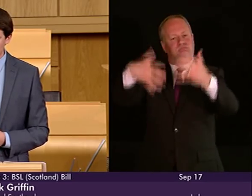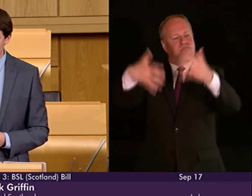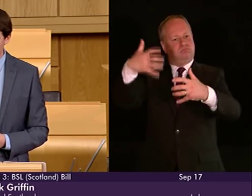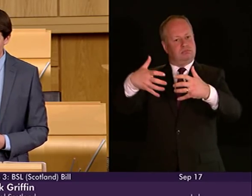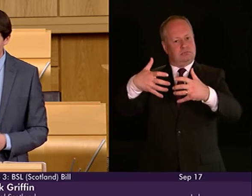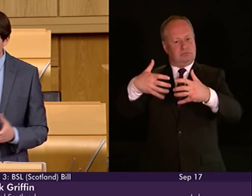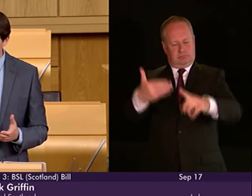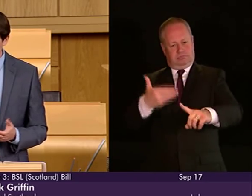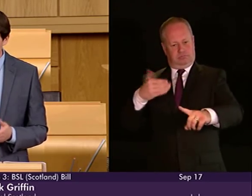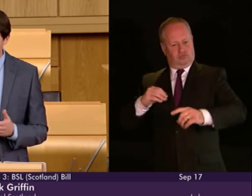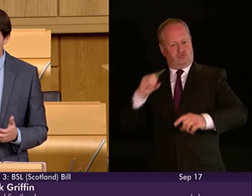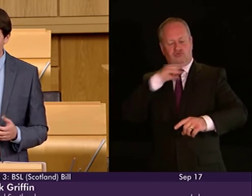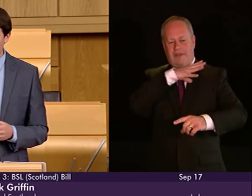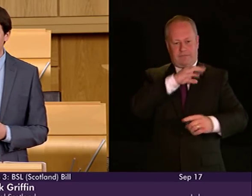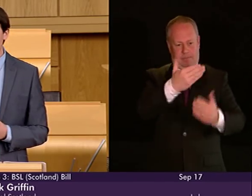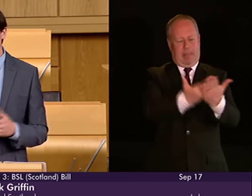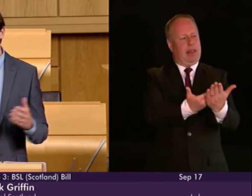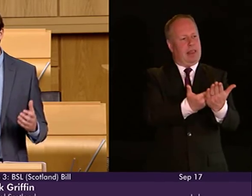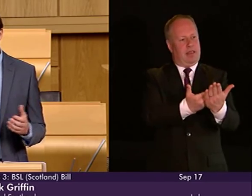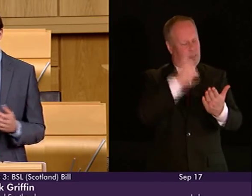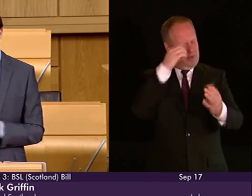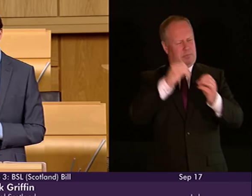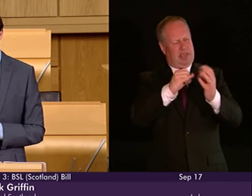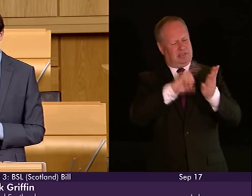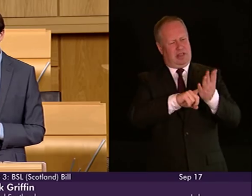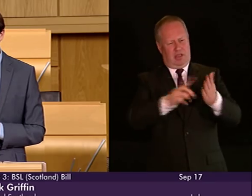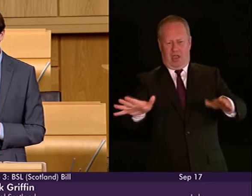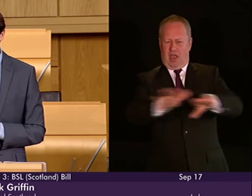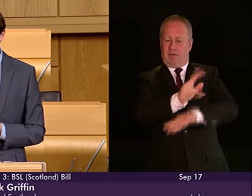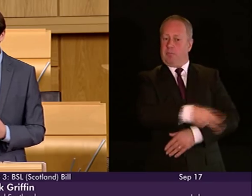drafted the bill, we took the view that the term BSL already covered all forms of BSL,